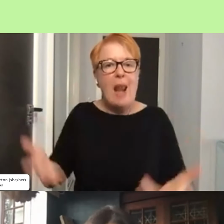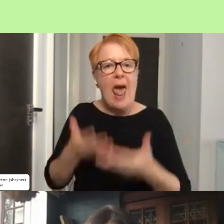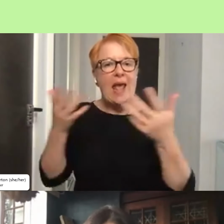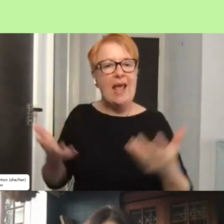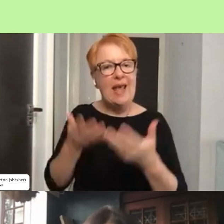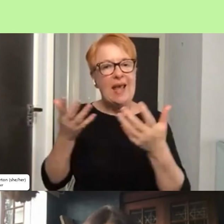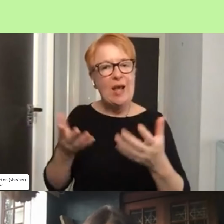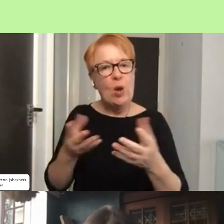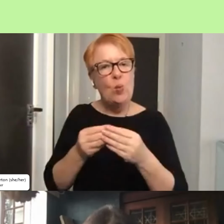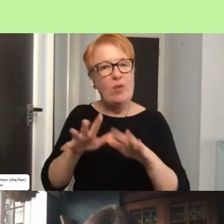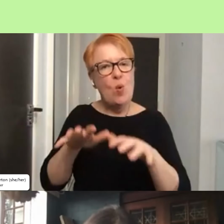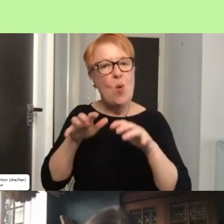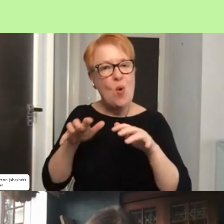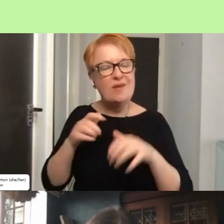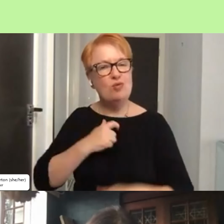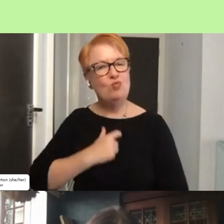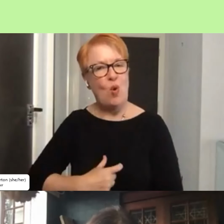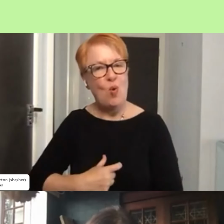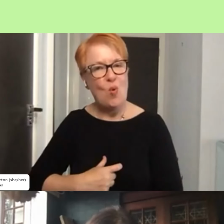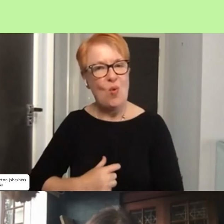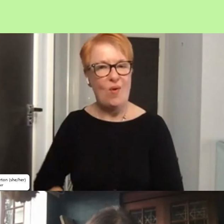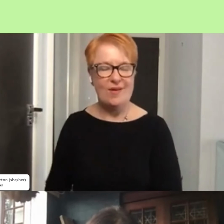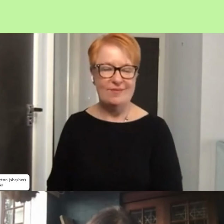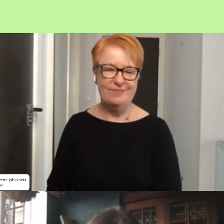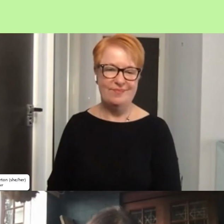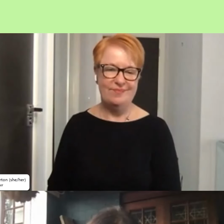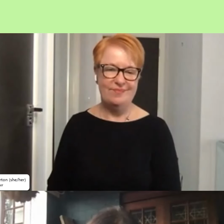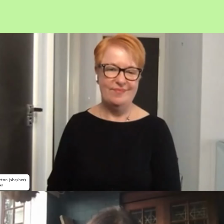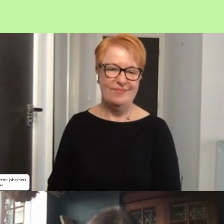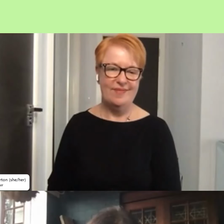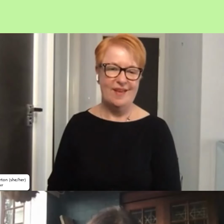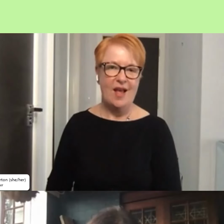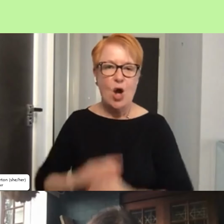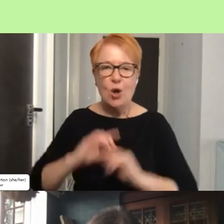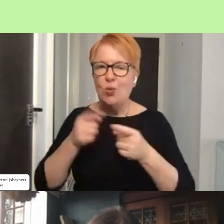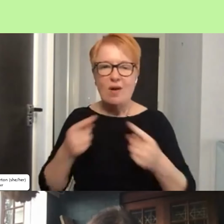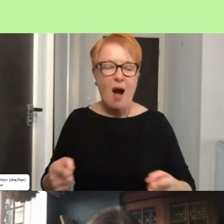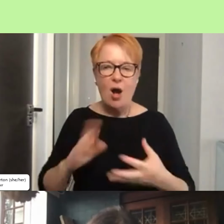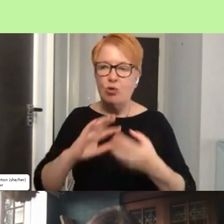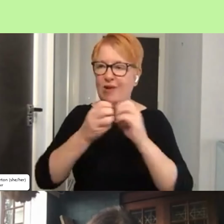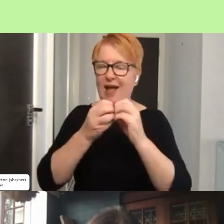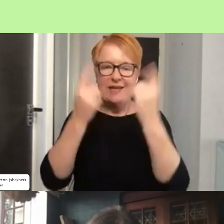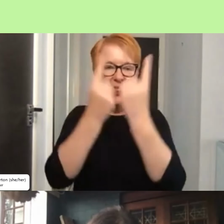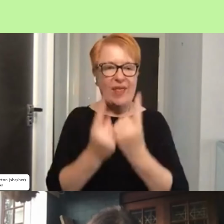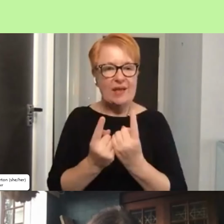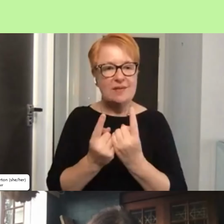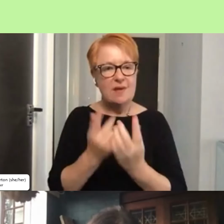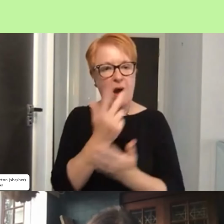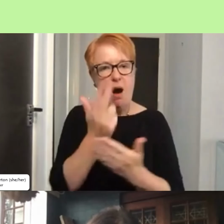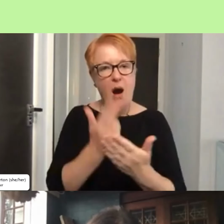So, you can't create all the things that artists are experiencing, or trying testing, they